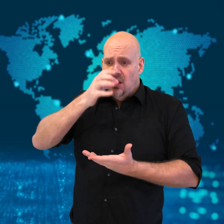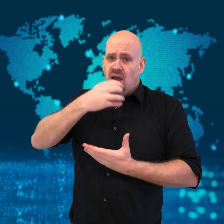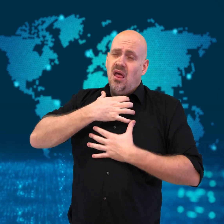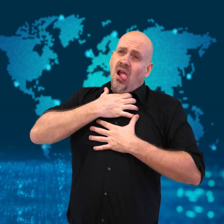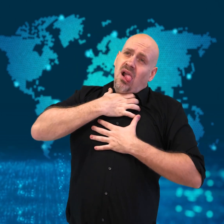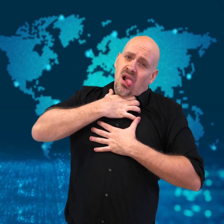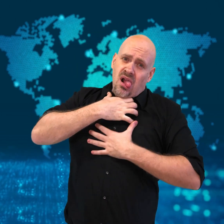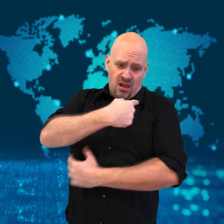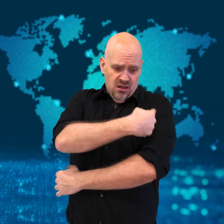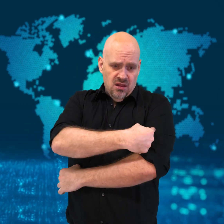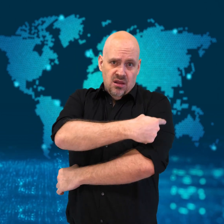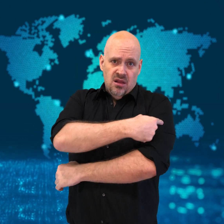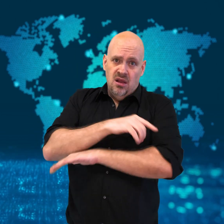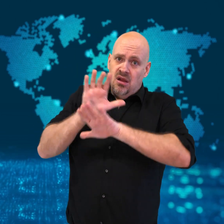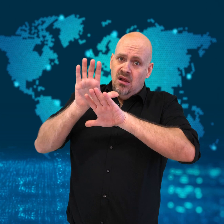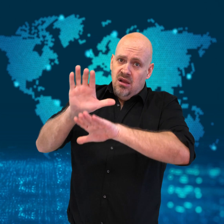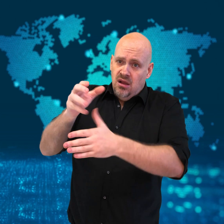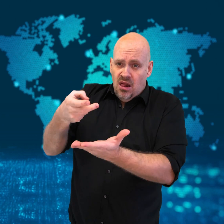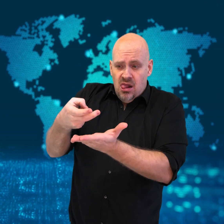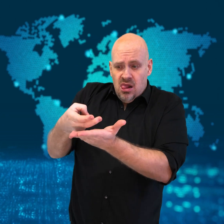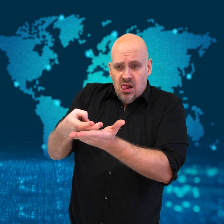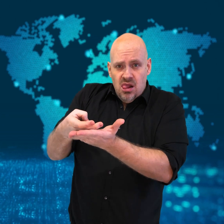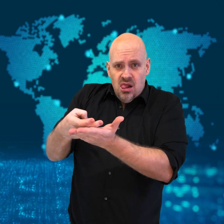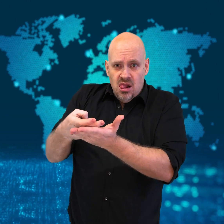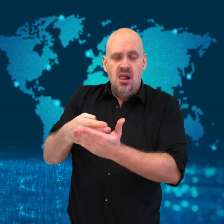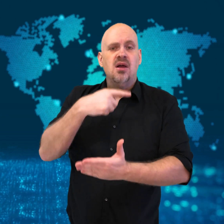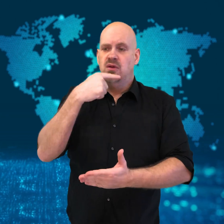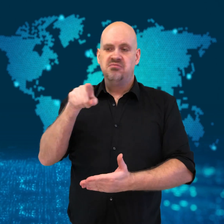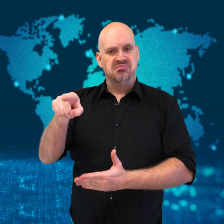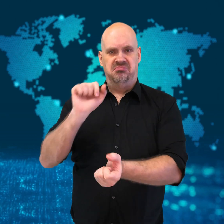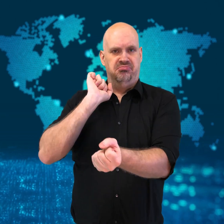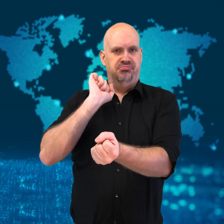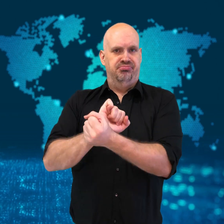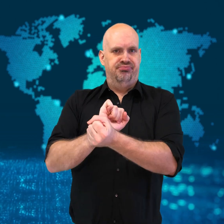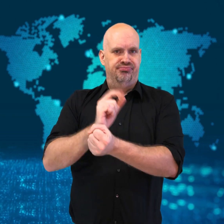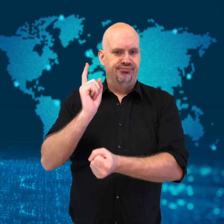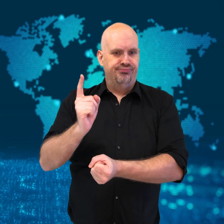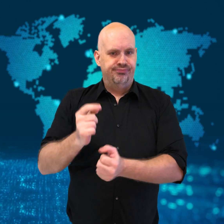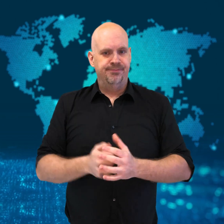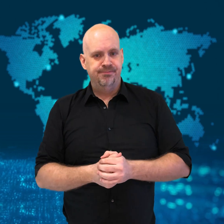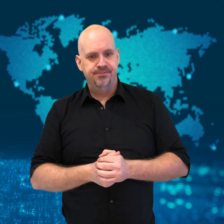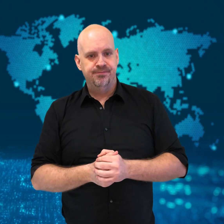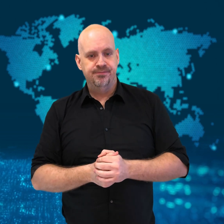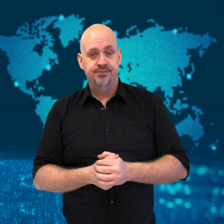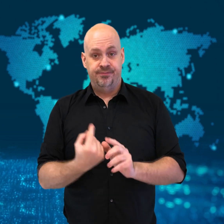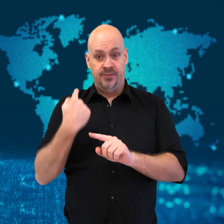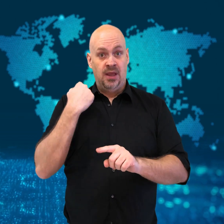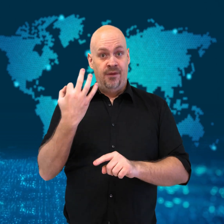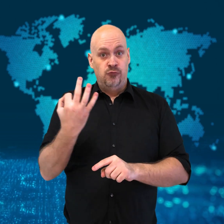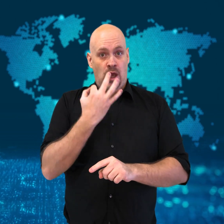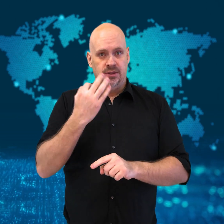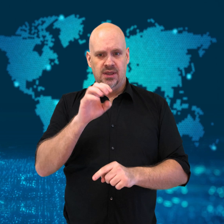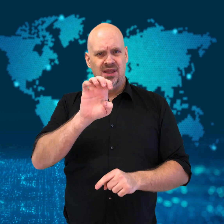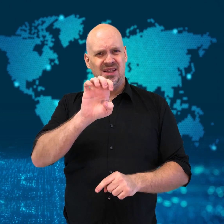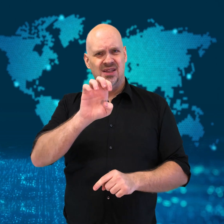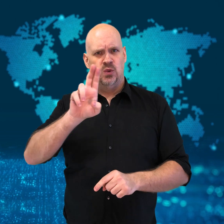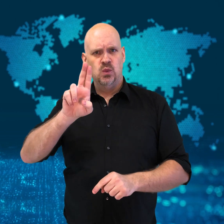probation while in Germany recovering from the poison.